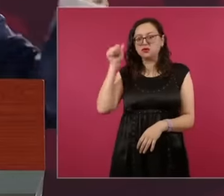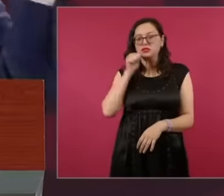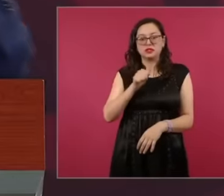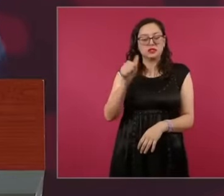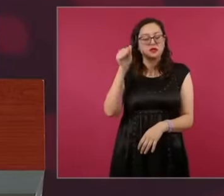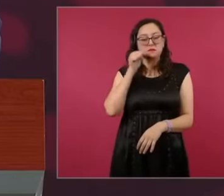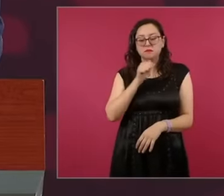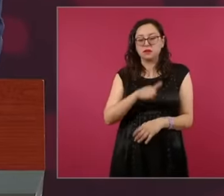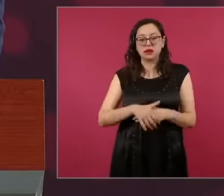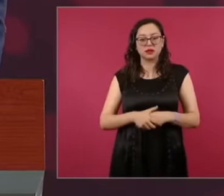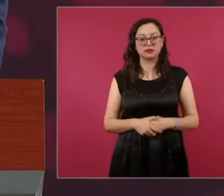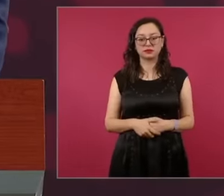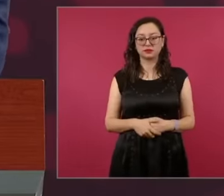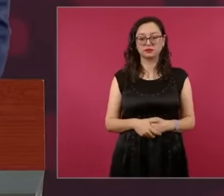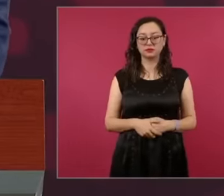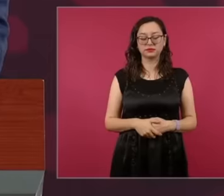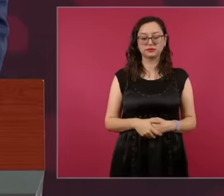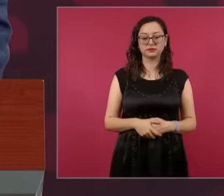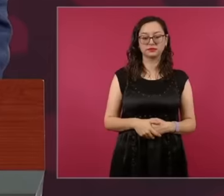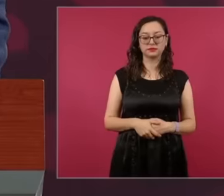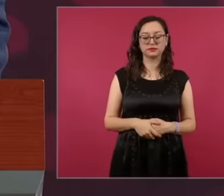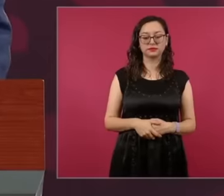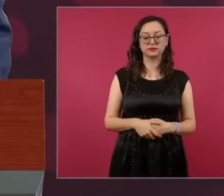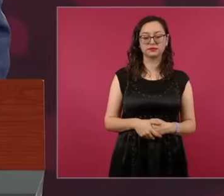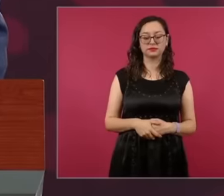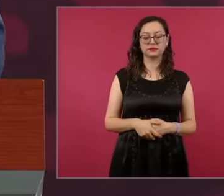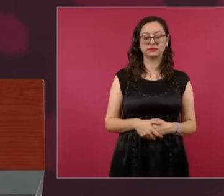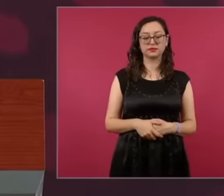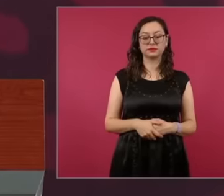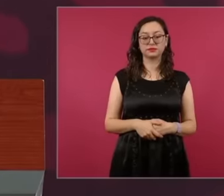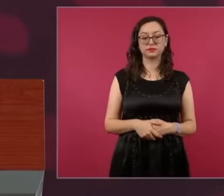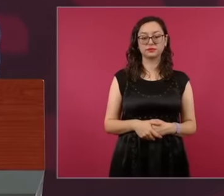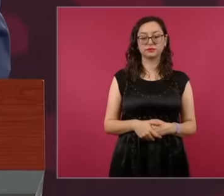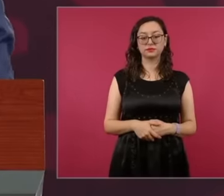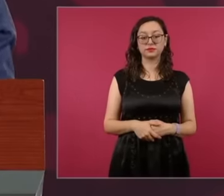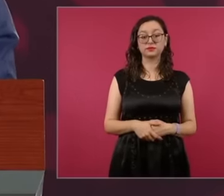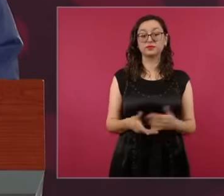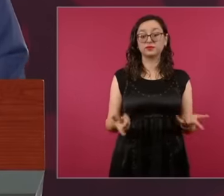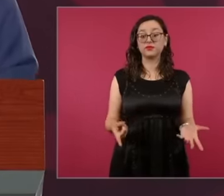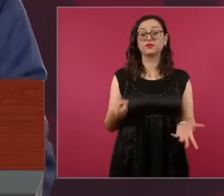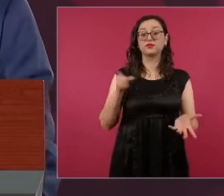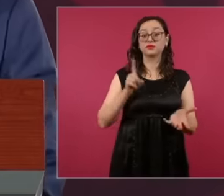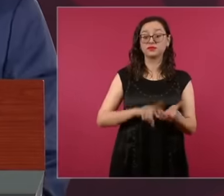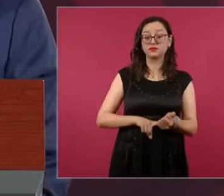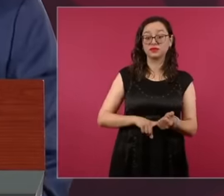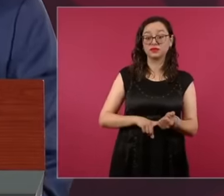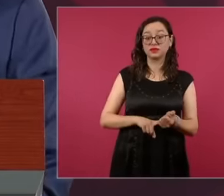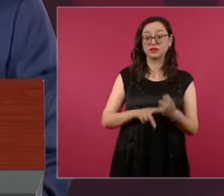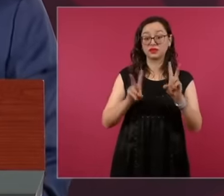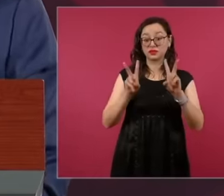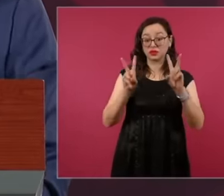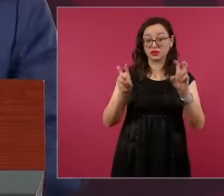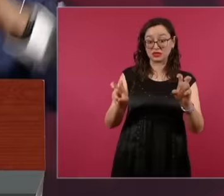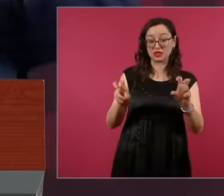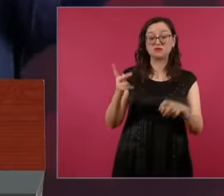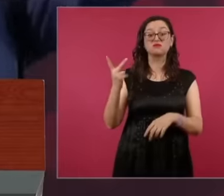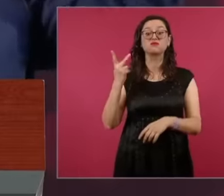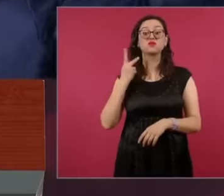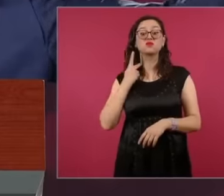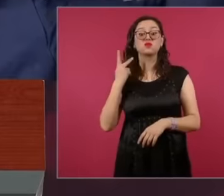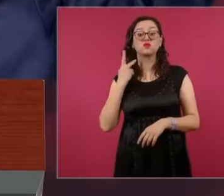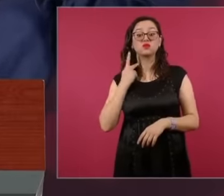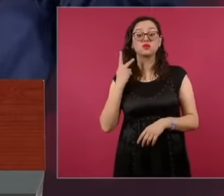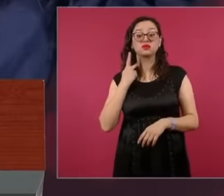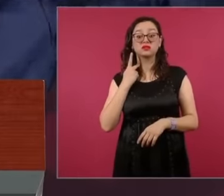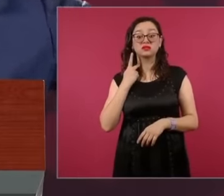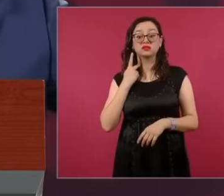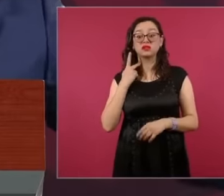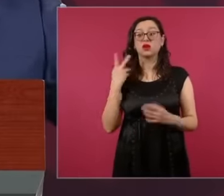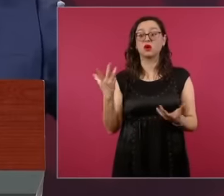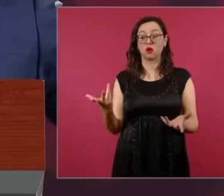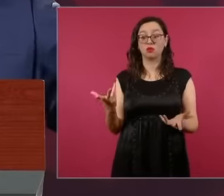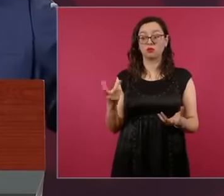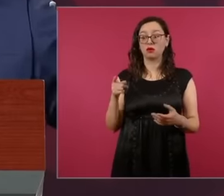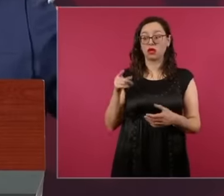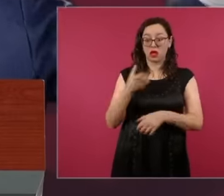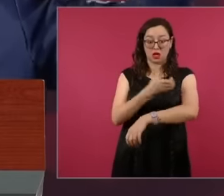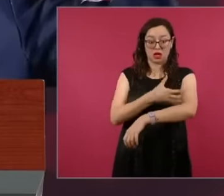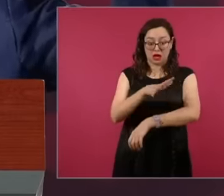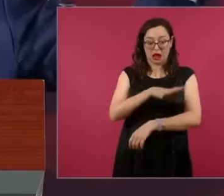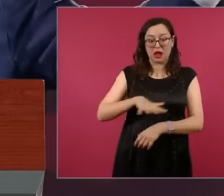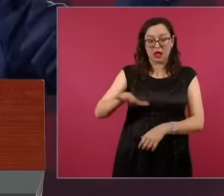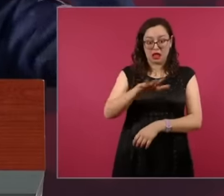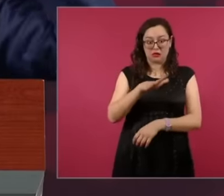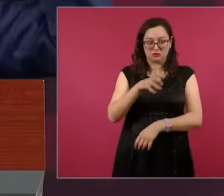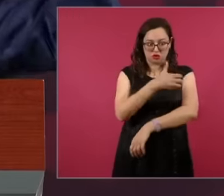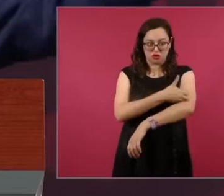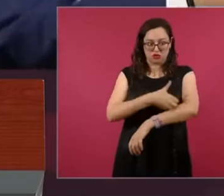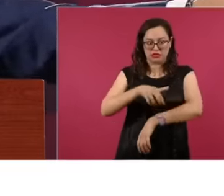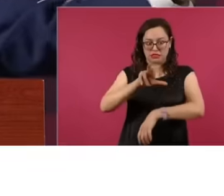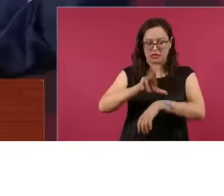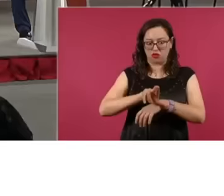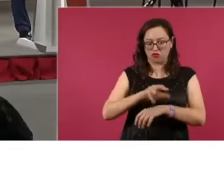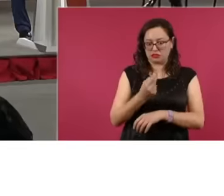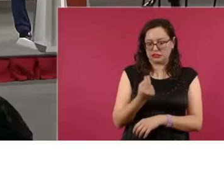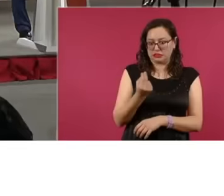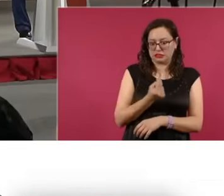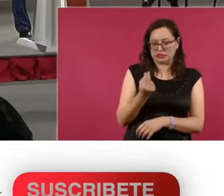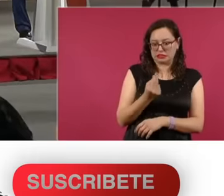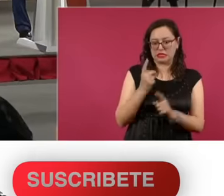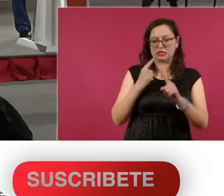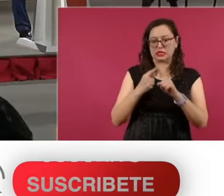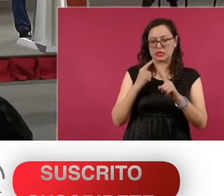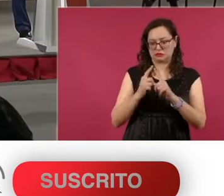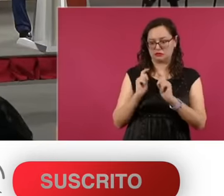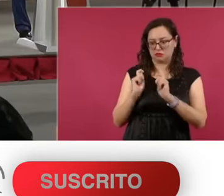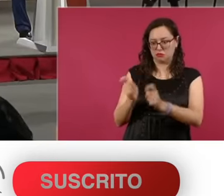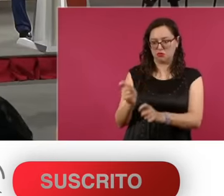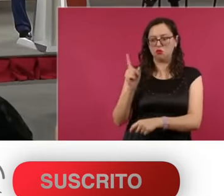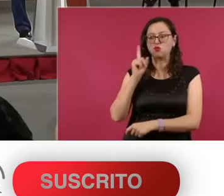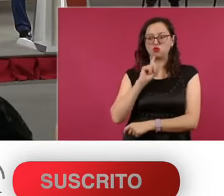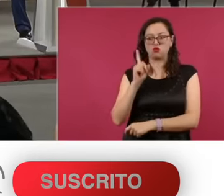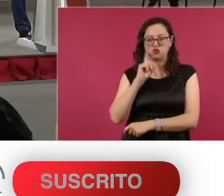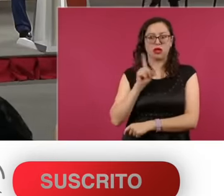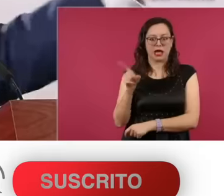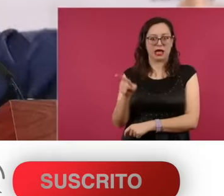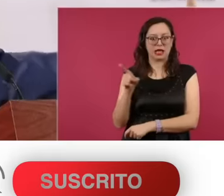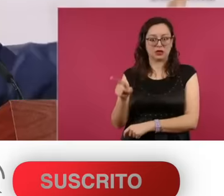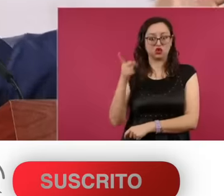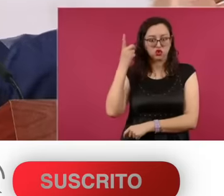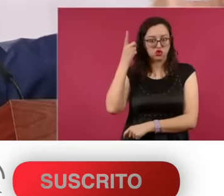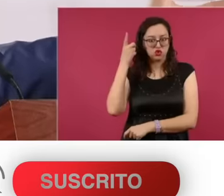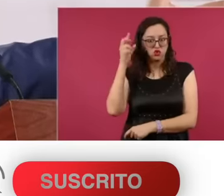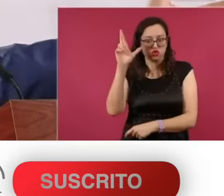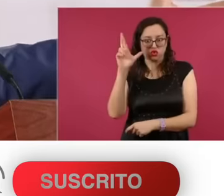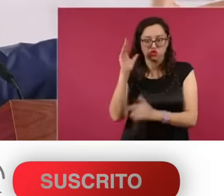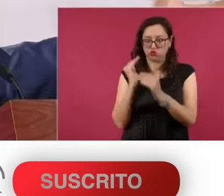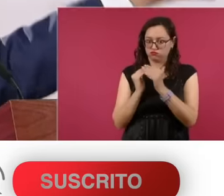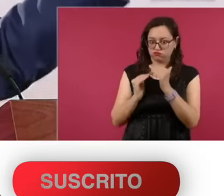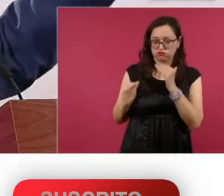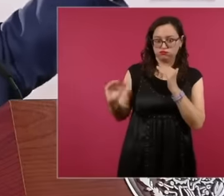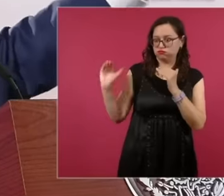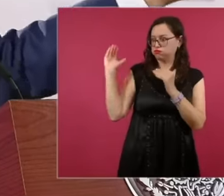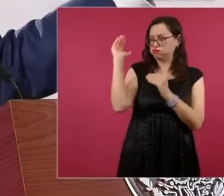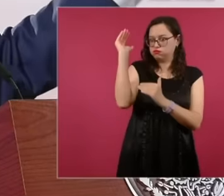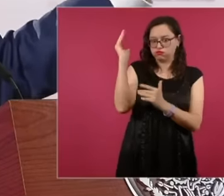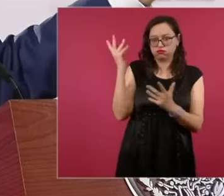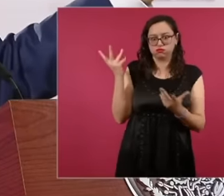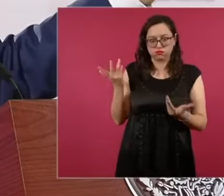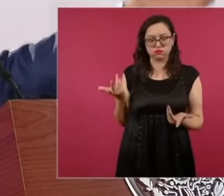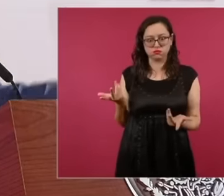area of political affairs, the coordinator. of the area because she is a doctor, probably graduated from a